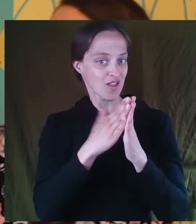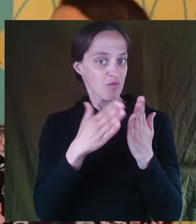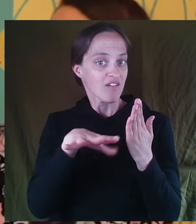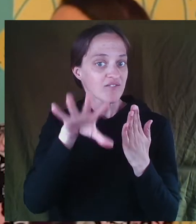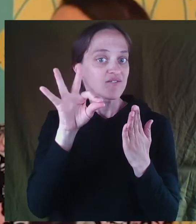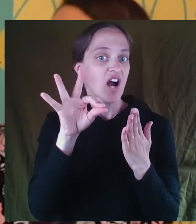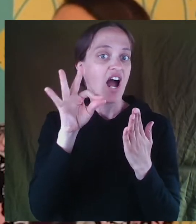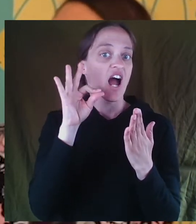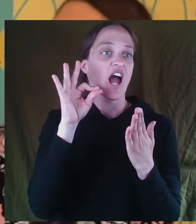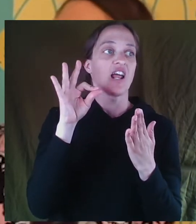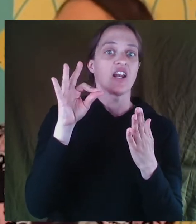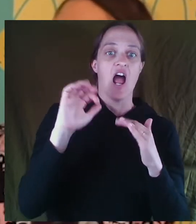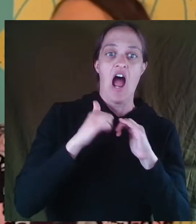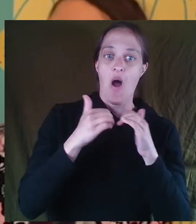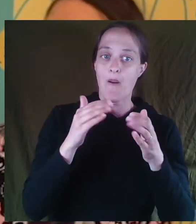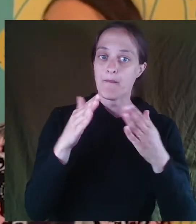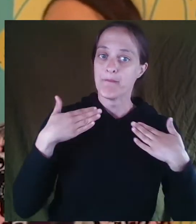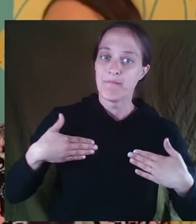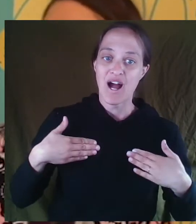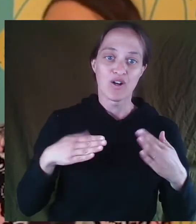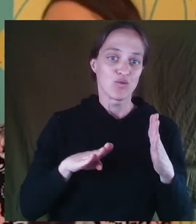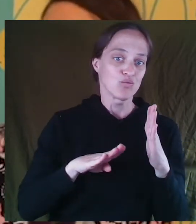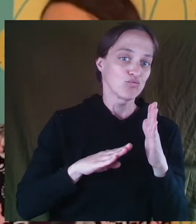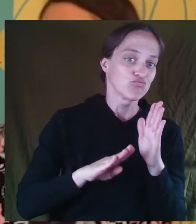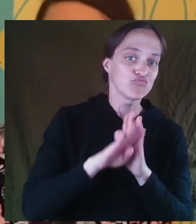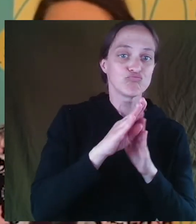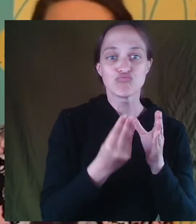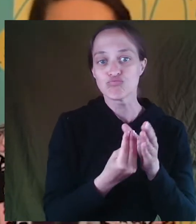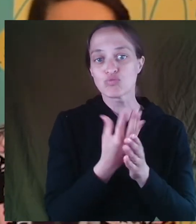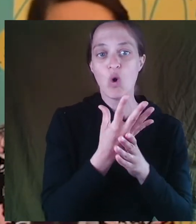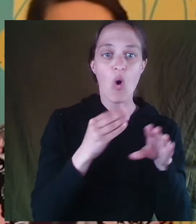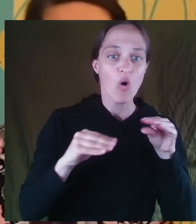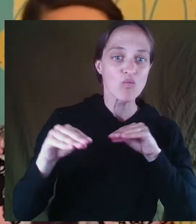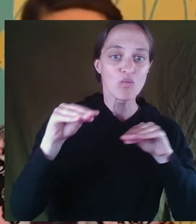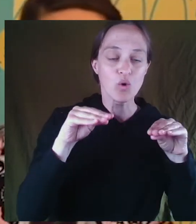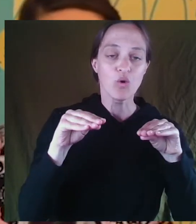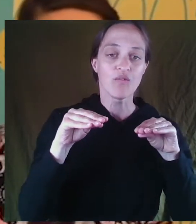to keep you growing and moving in this book about your amazing body.